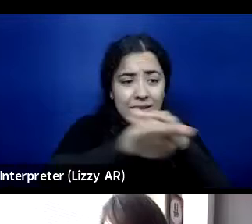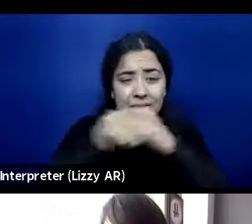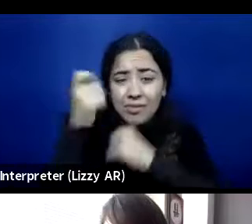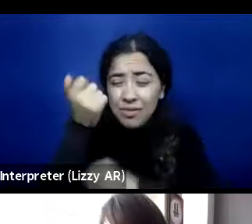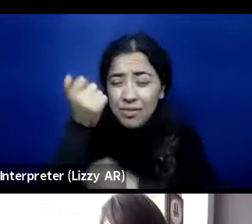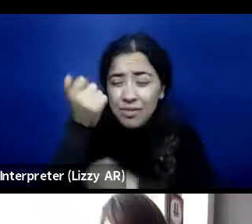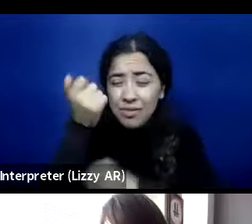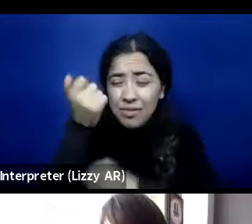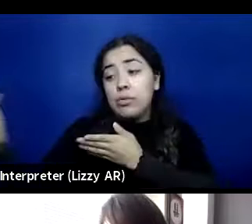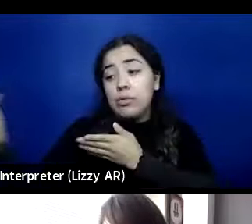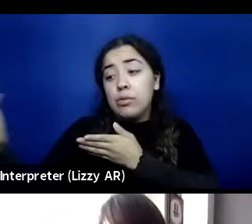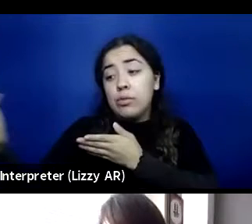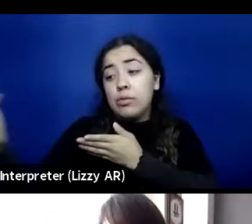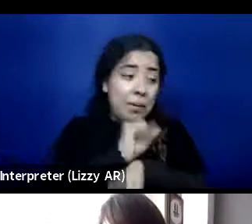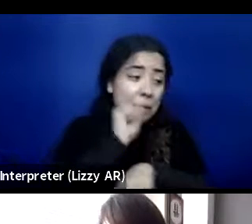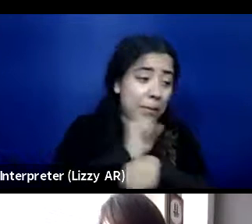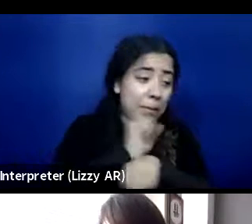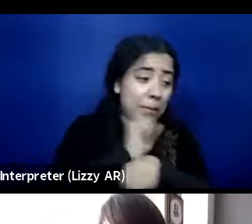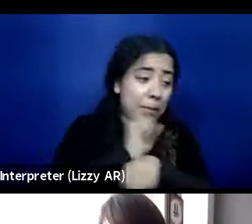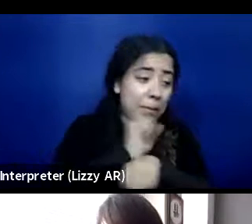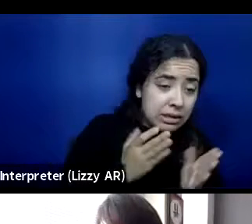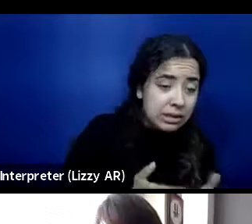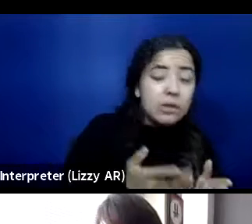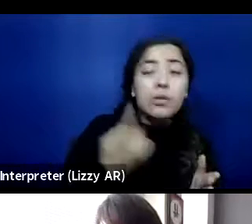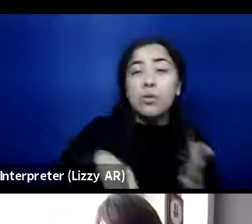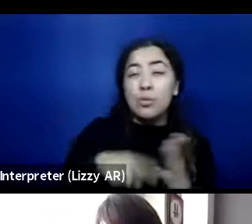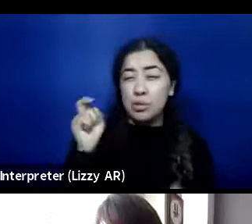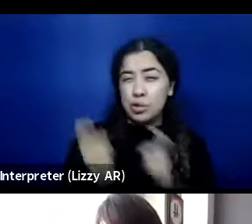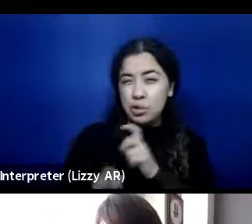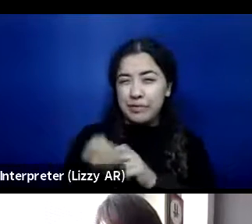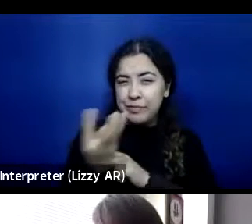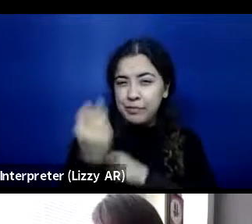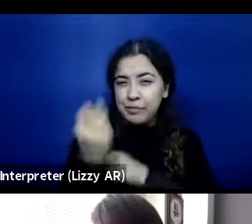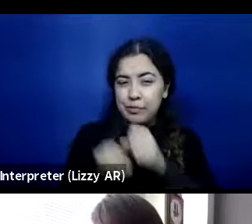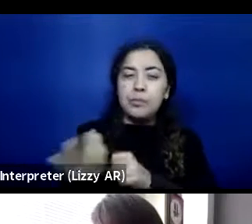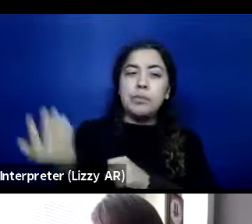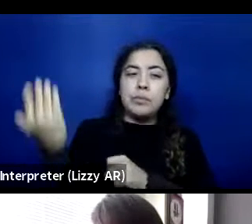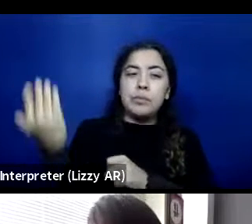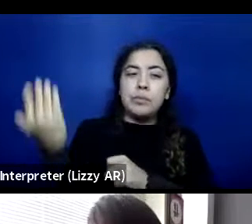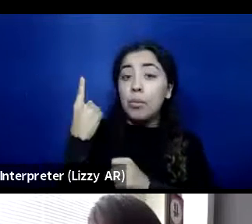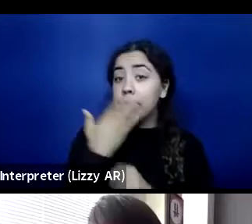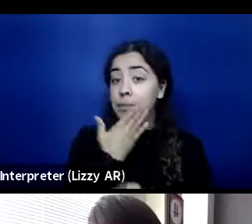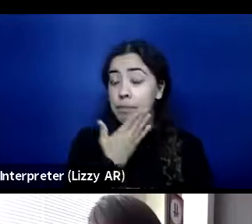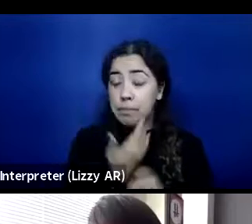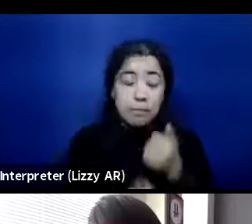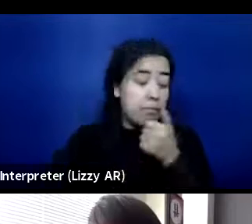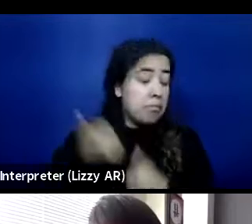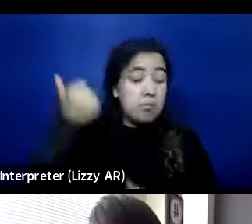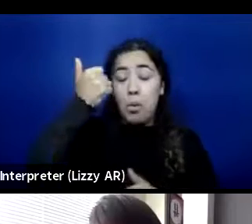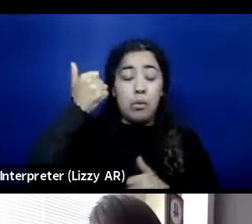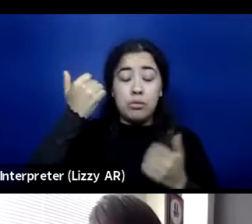And we changed that a couple of years ago, so I think one of our greatest accomplishments was the launch and success of